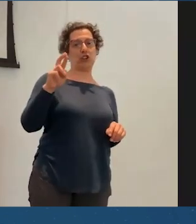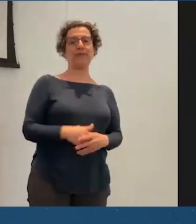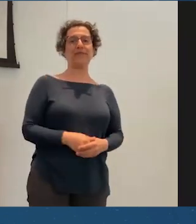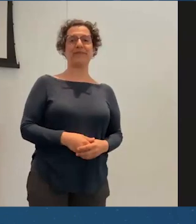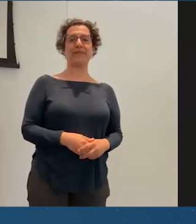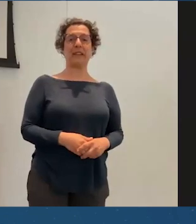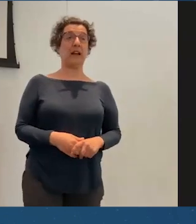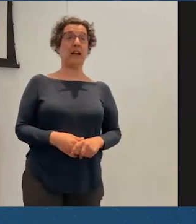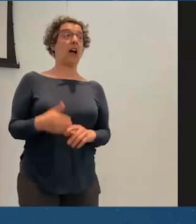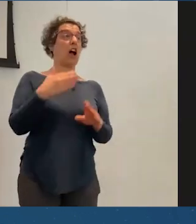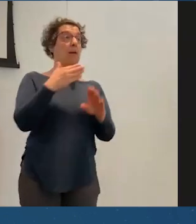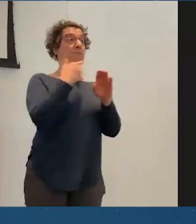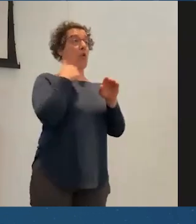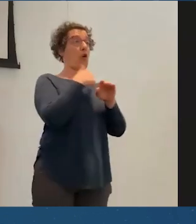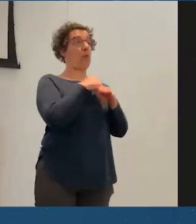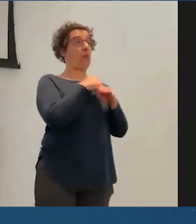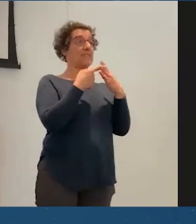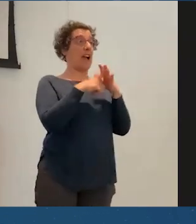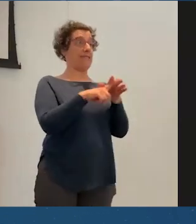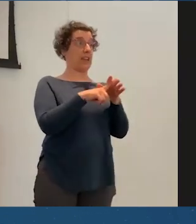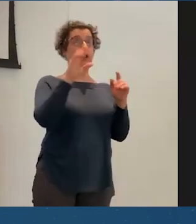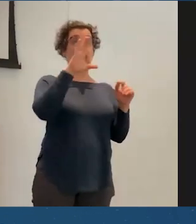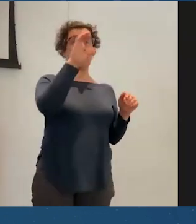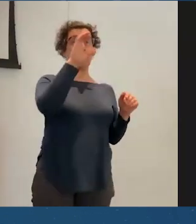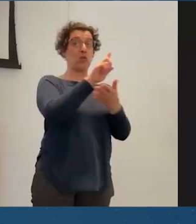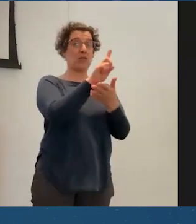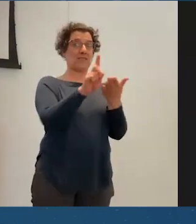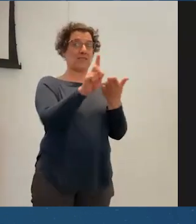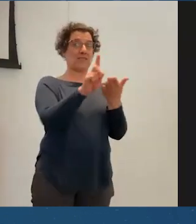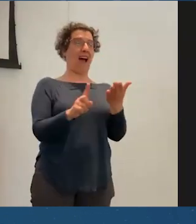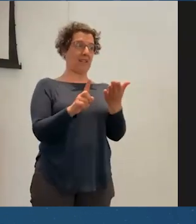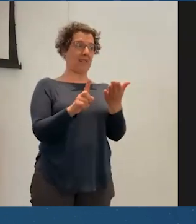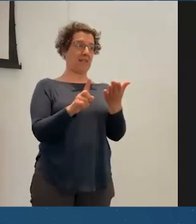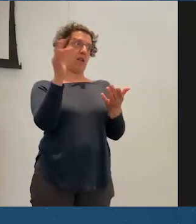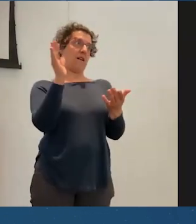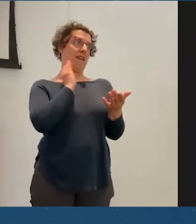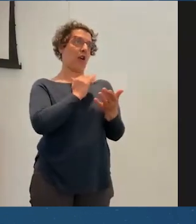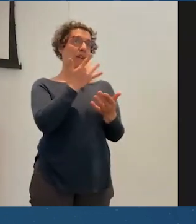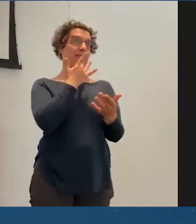Before we dive into co-design, which is one of our favorite topics to talk about,